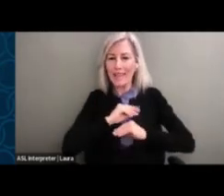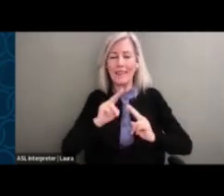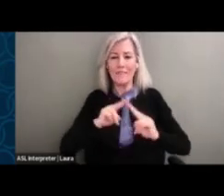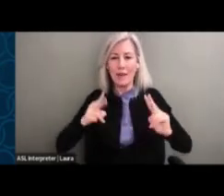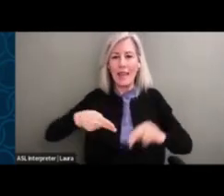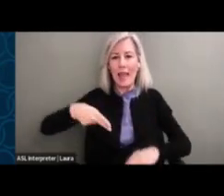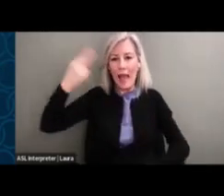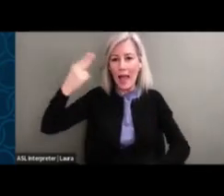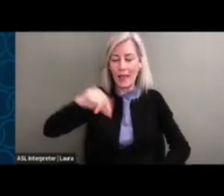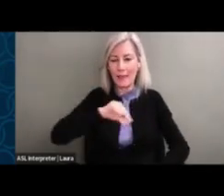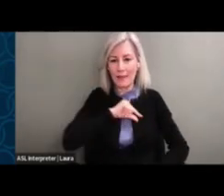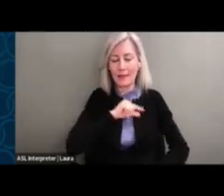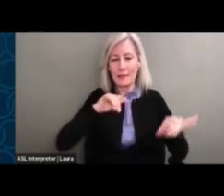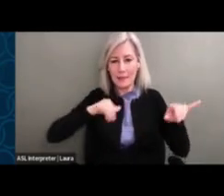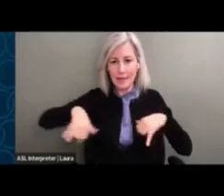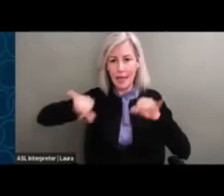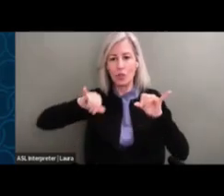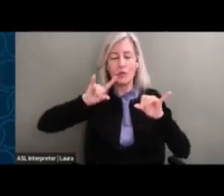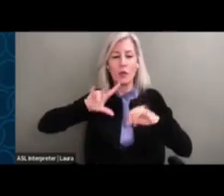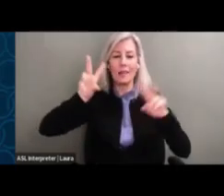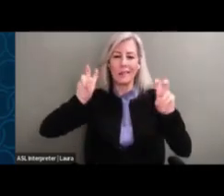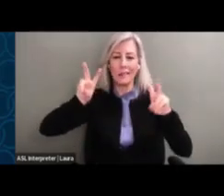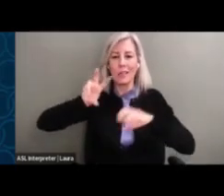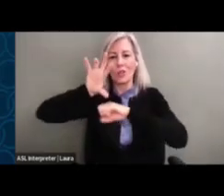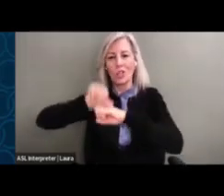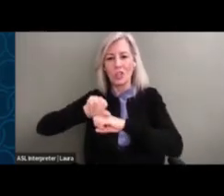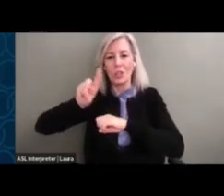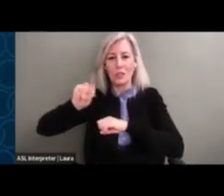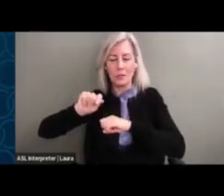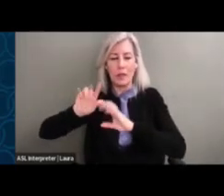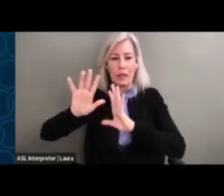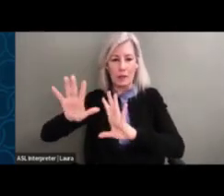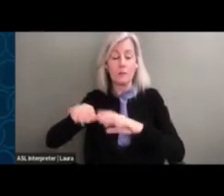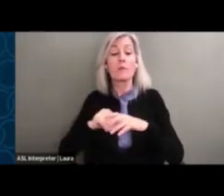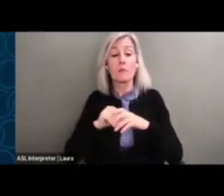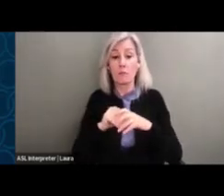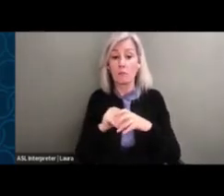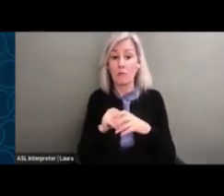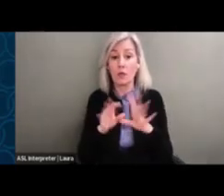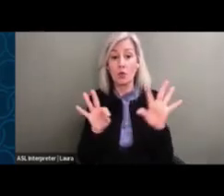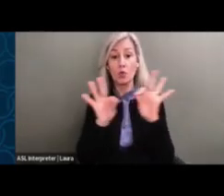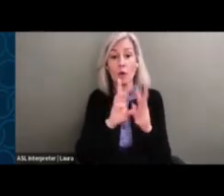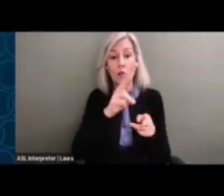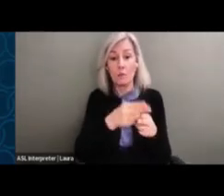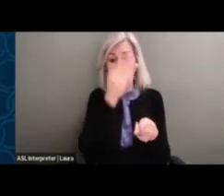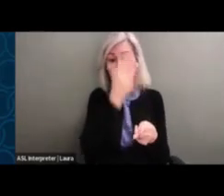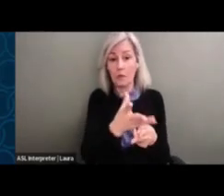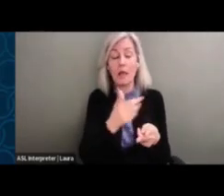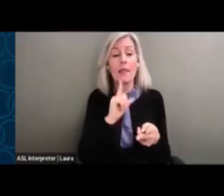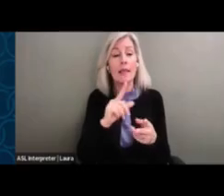, that could be people with mental health disabilities, substance use disorders, or people who don't meet the very high eligibility